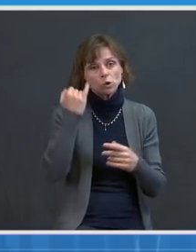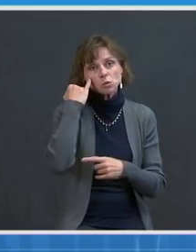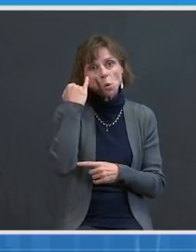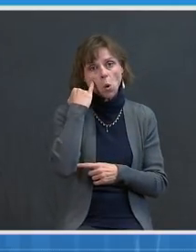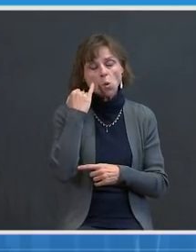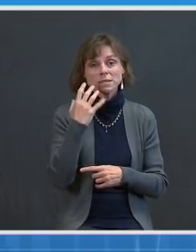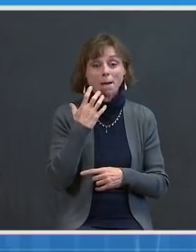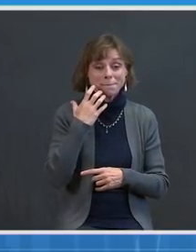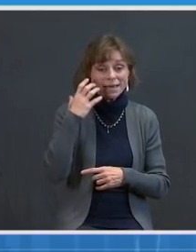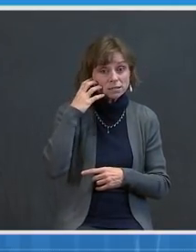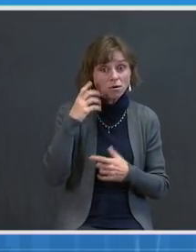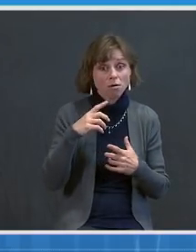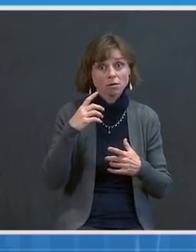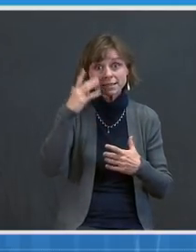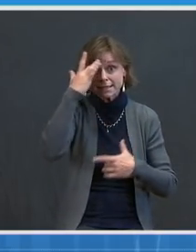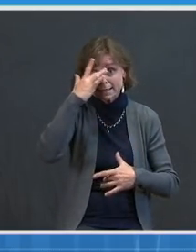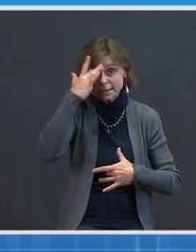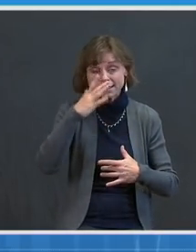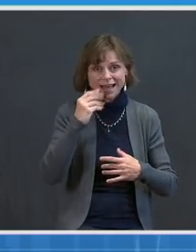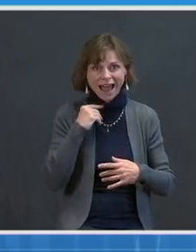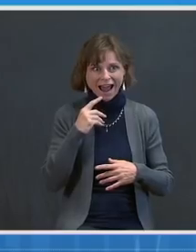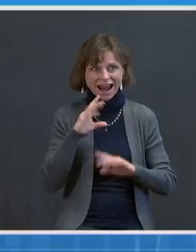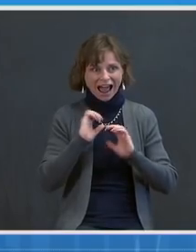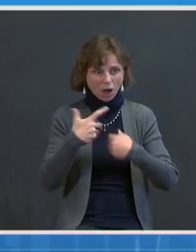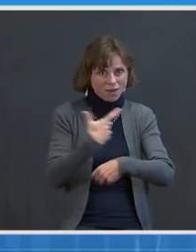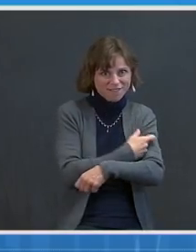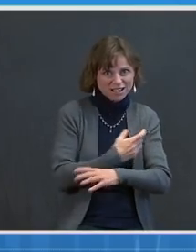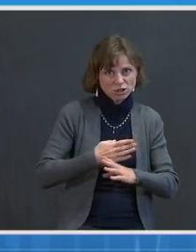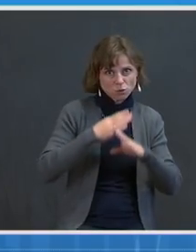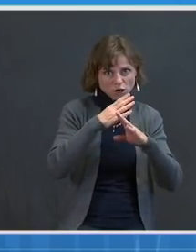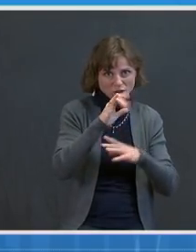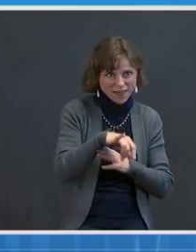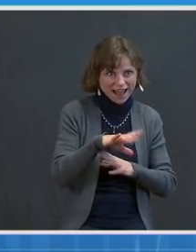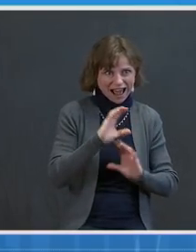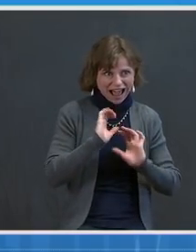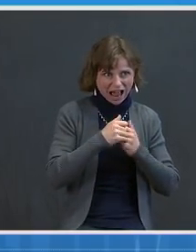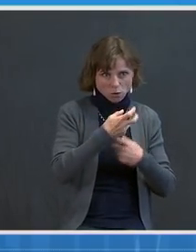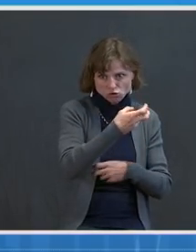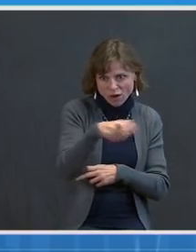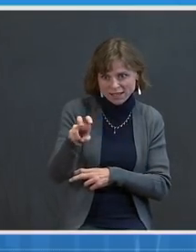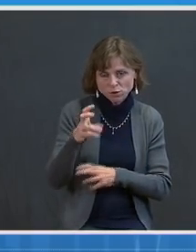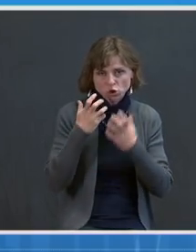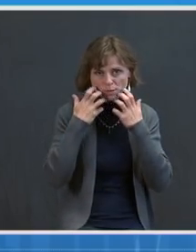and the vaccine protection of measles and the transmissibility of measles -- which is very, very high.